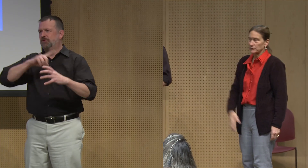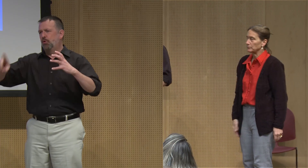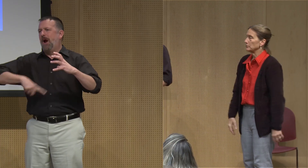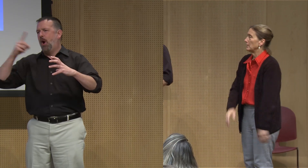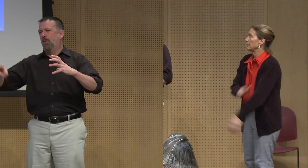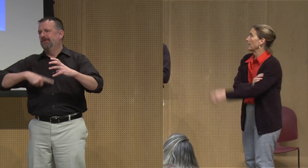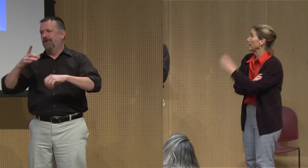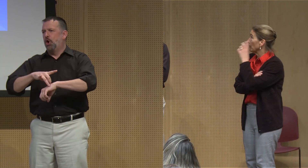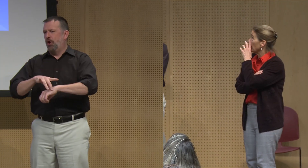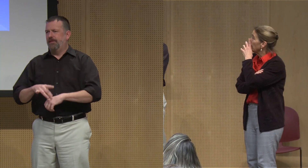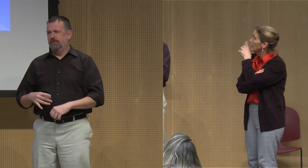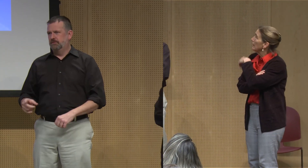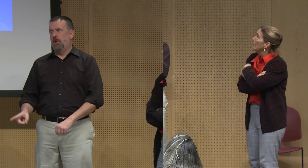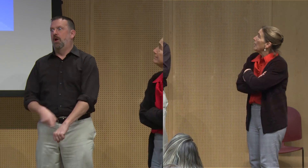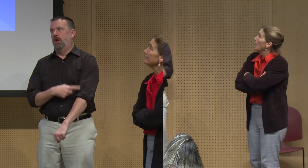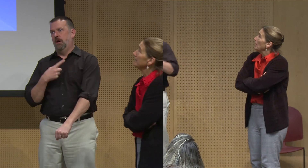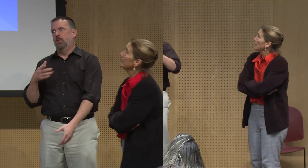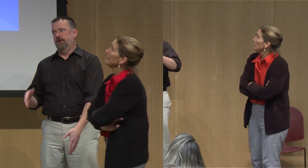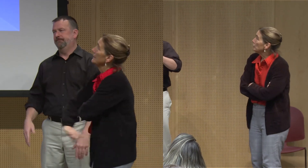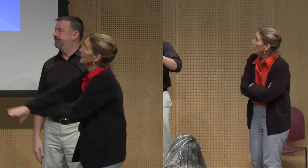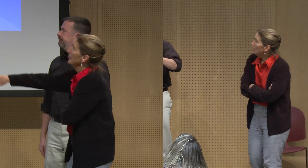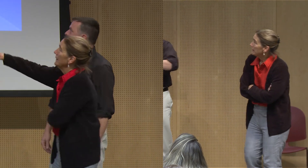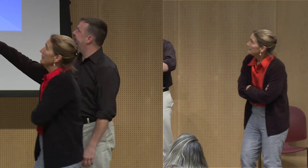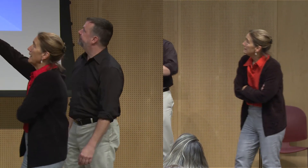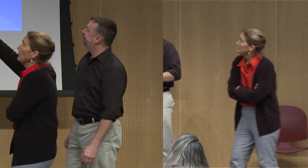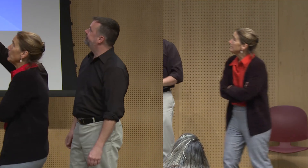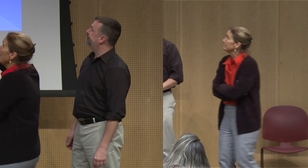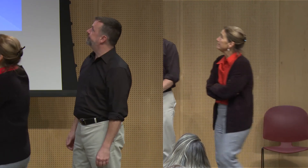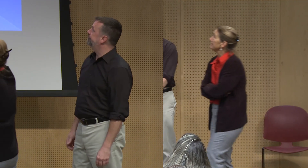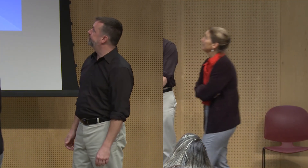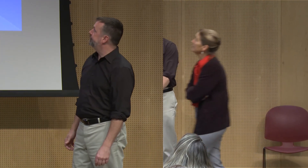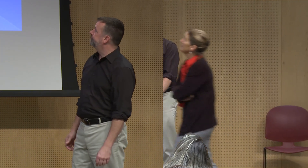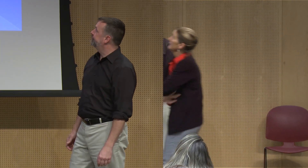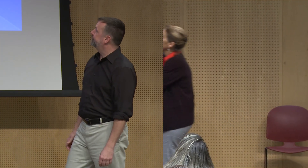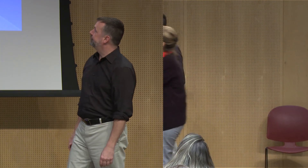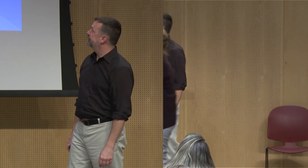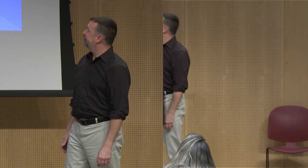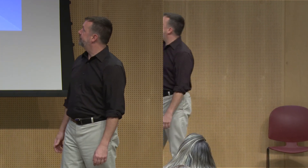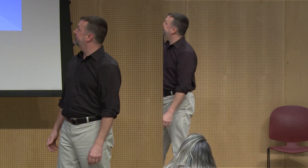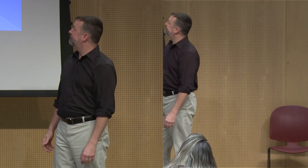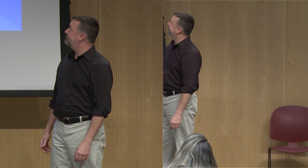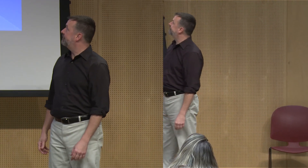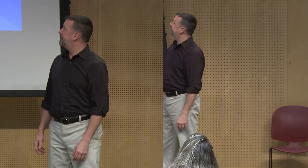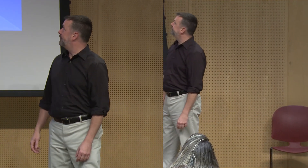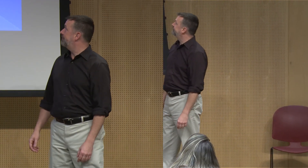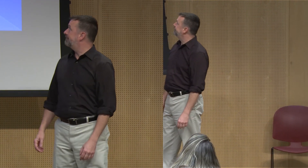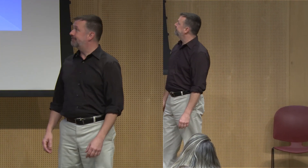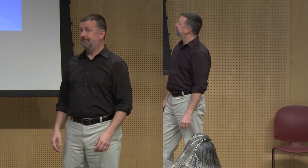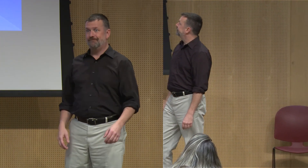AROUND THE EARTH. BUT YOU'LL NOTICE THAT WE HAVE THE SAME NUMBER